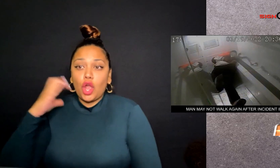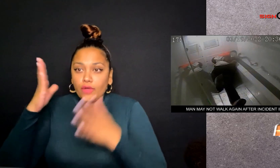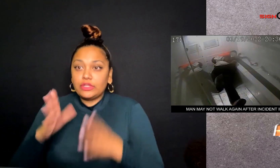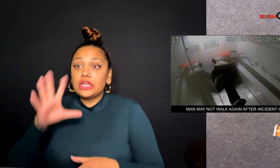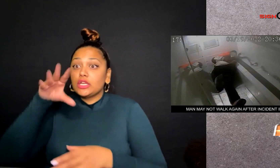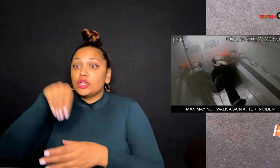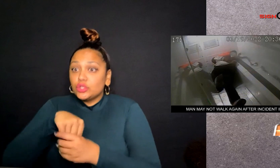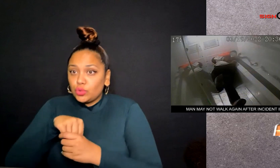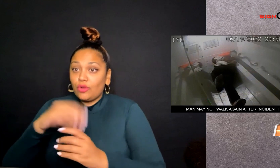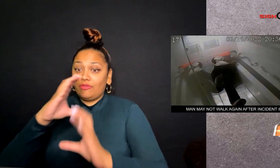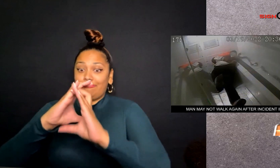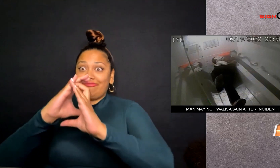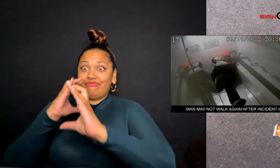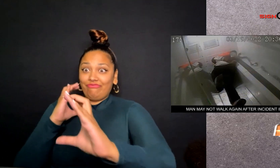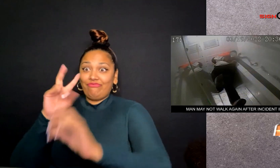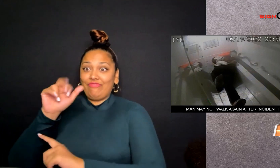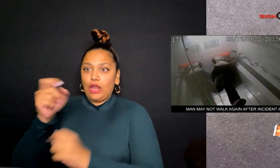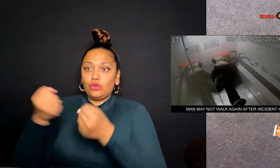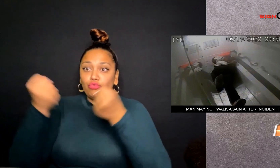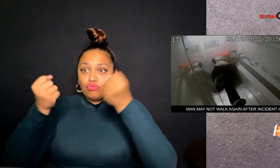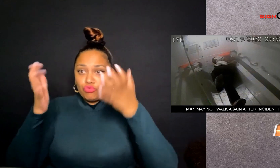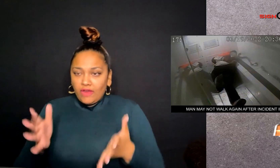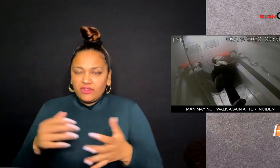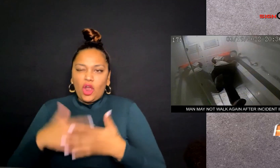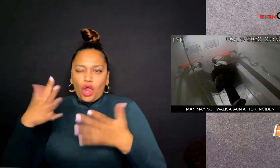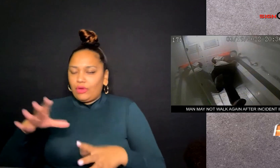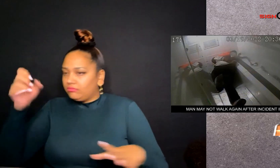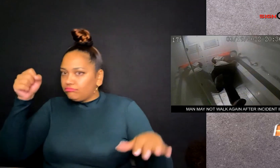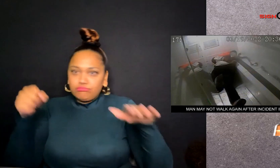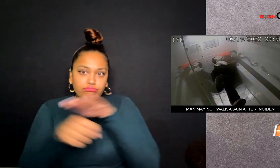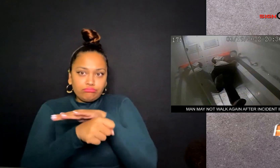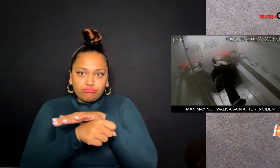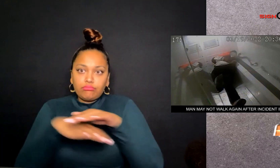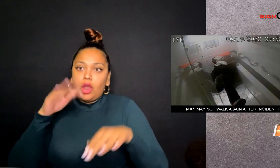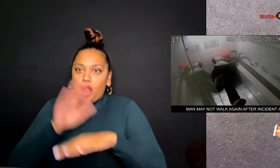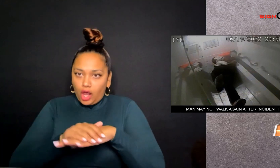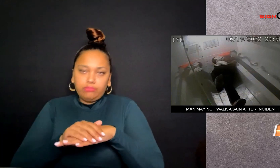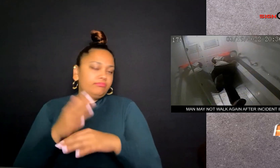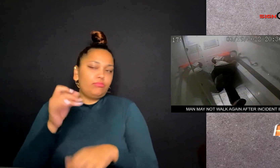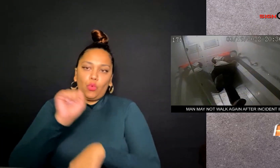five New Haven police officers including the van's driver had been placed on administrative